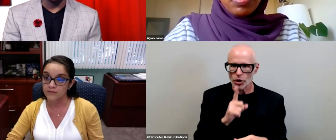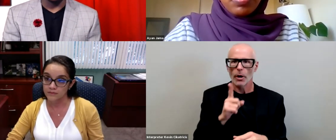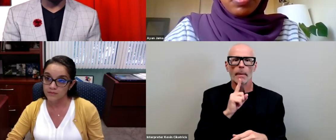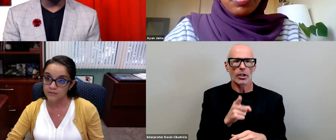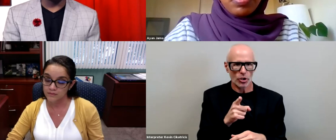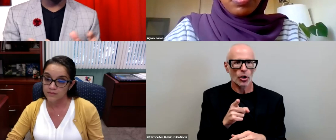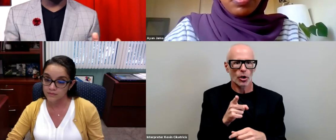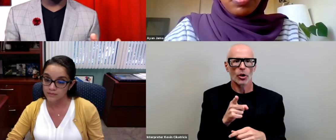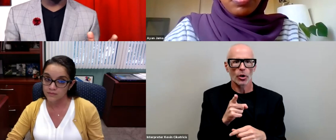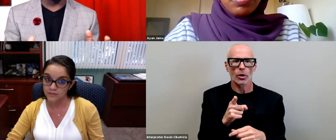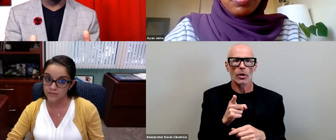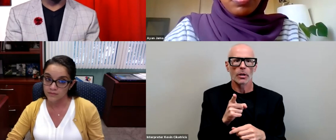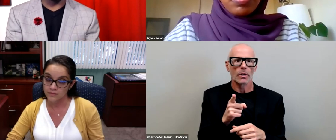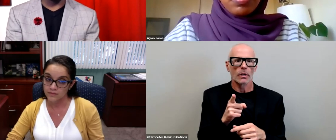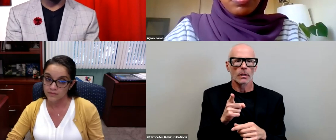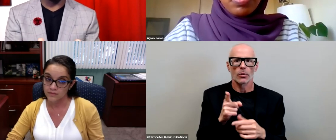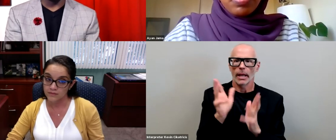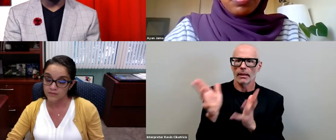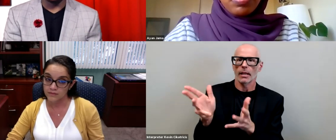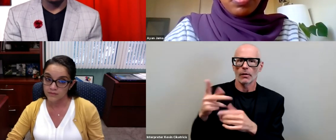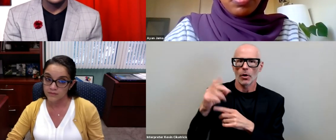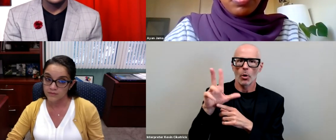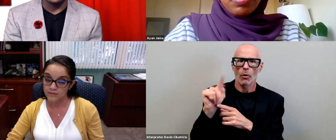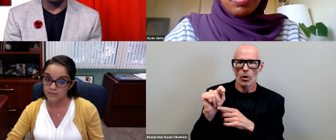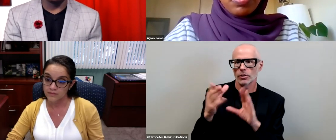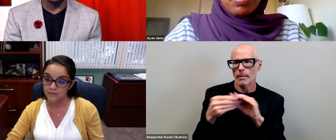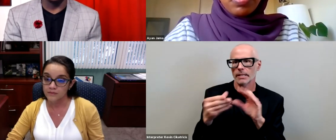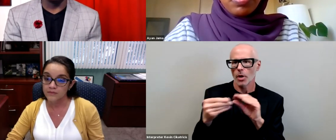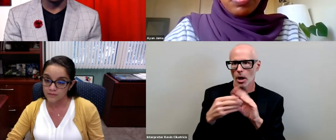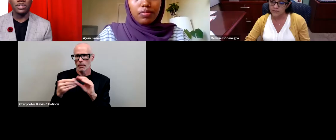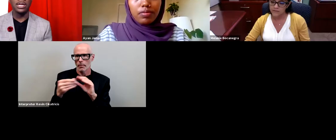uh leave enough time for your provost uh uh to make some some concluding remarks